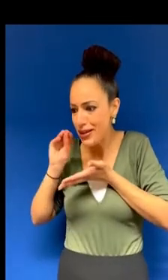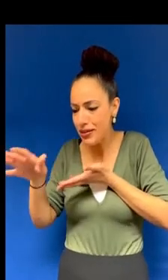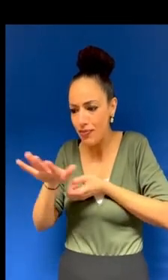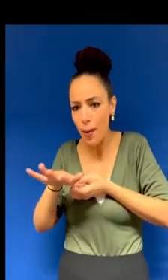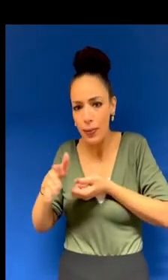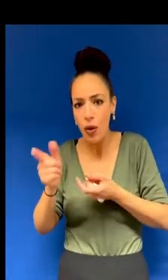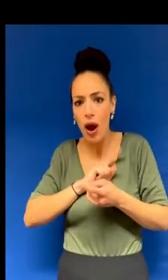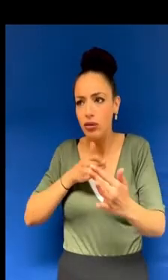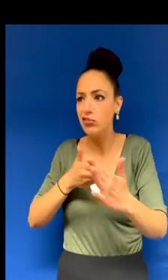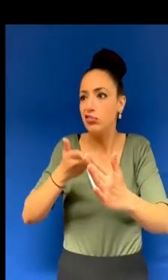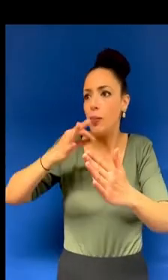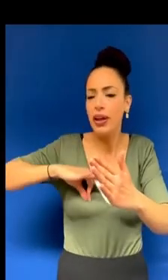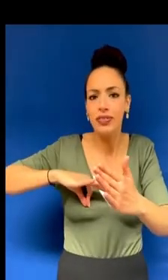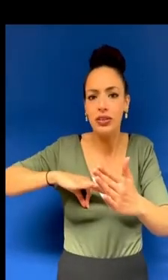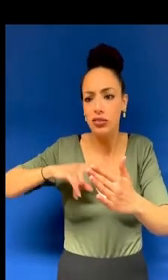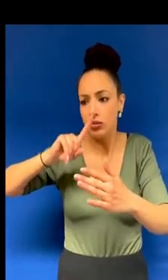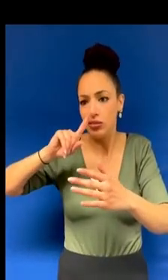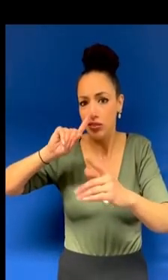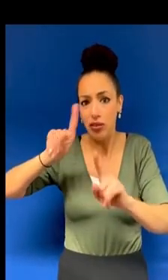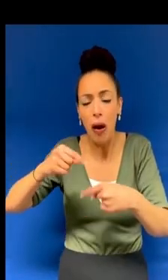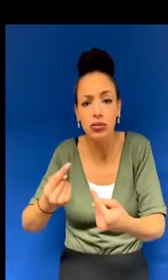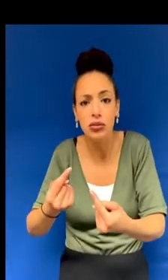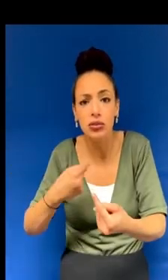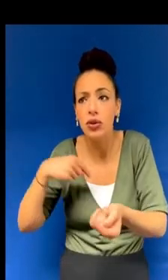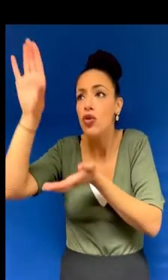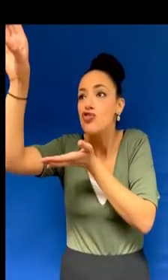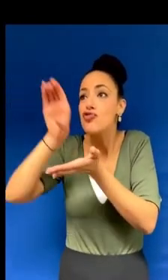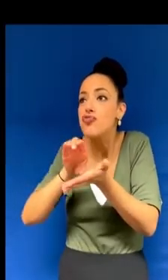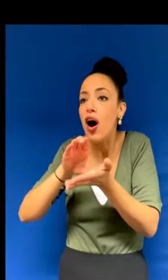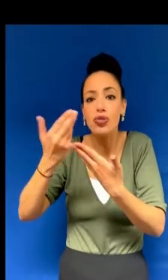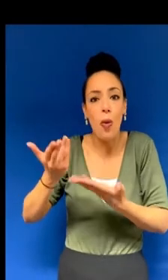going to 100% protect you. But they need to go to work, to feed their family, because they're